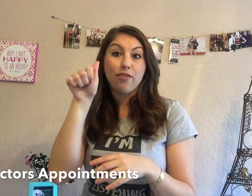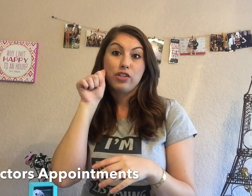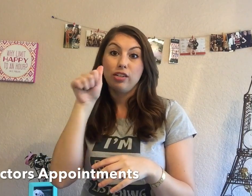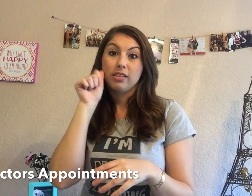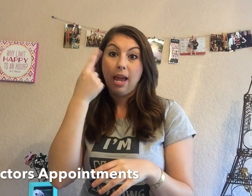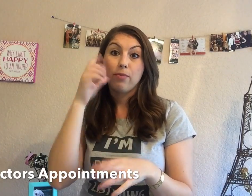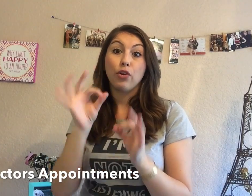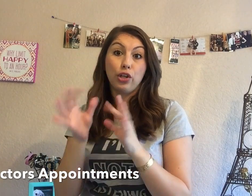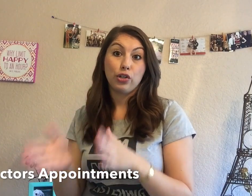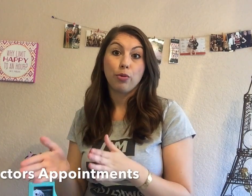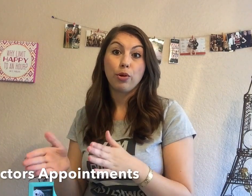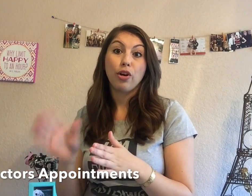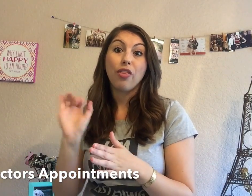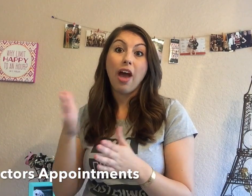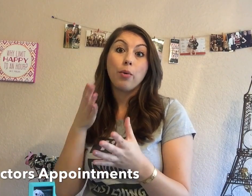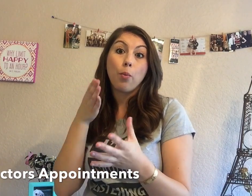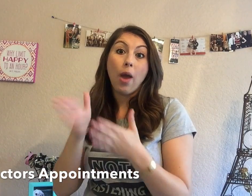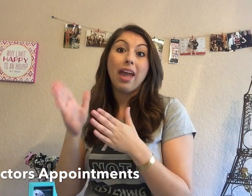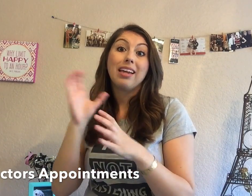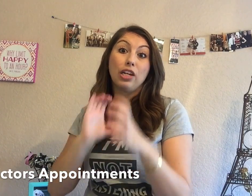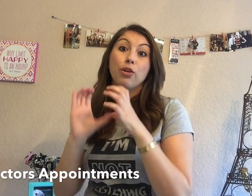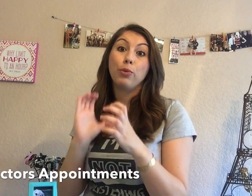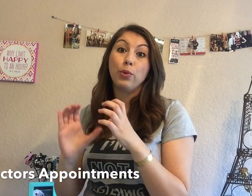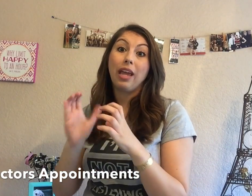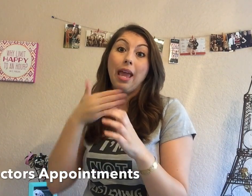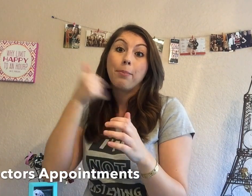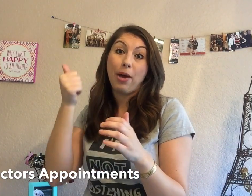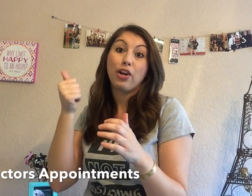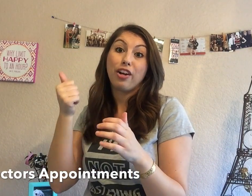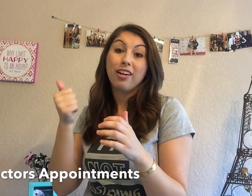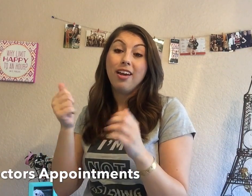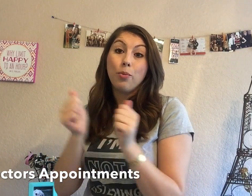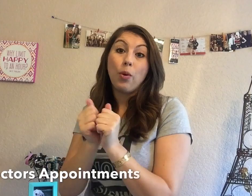every single time for an interpreter. That way I can communicate better with